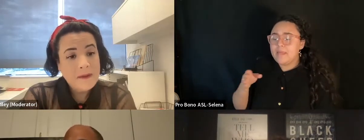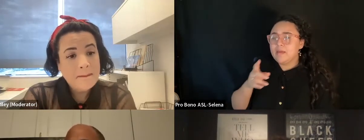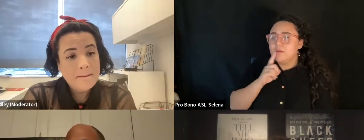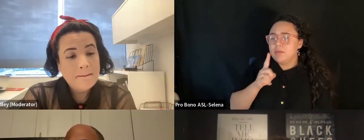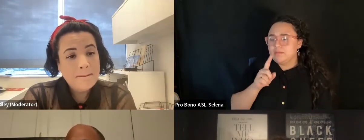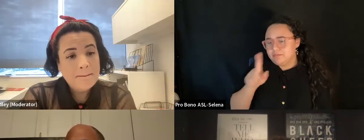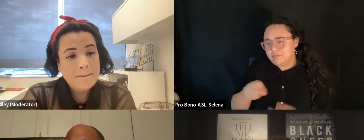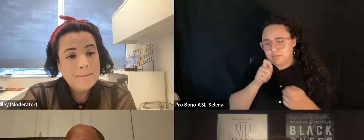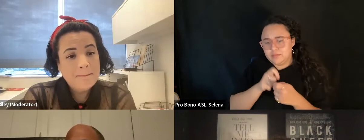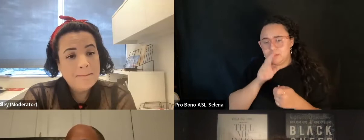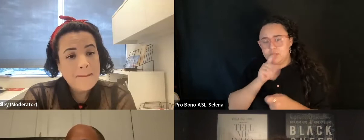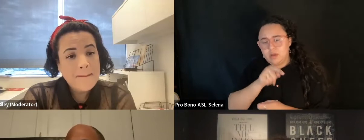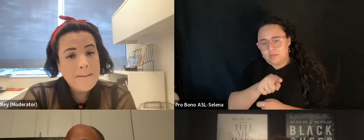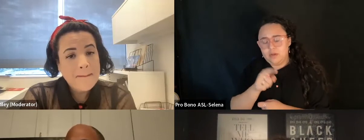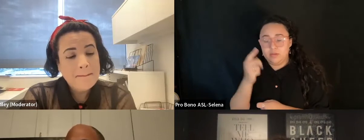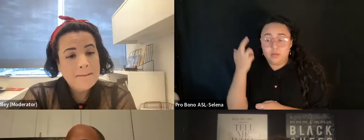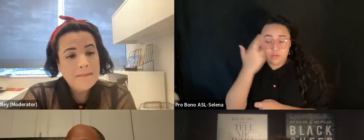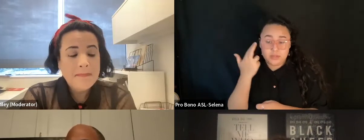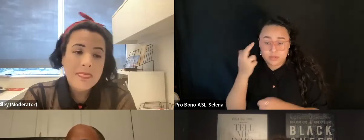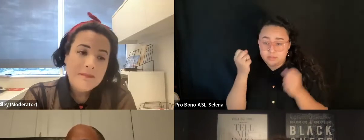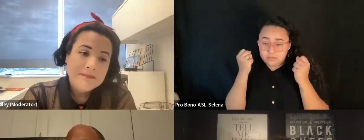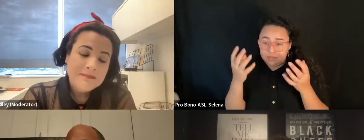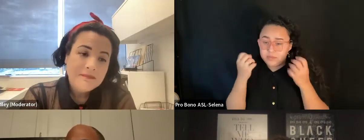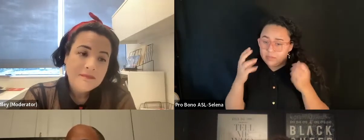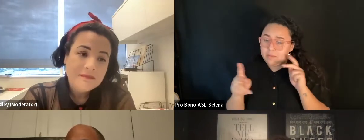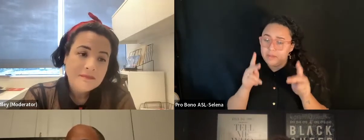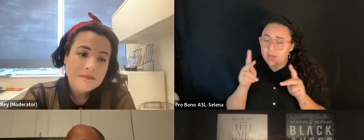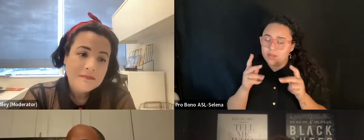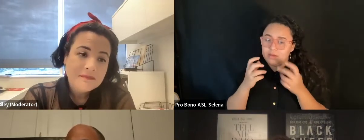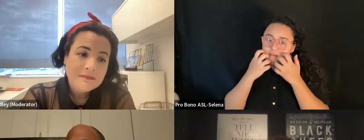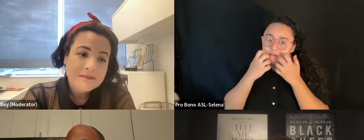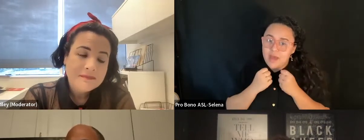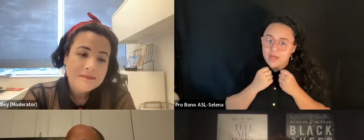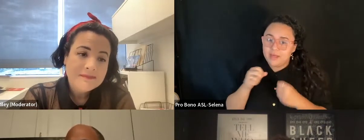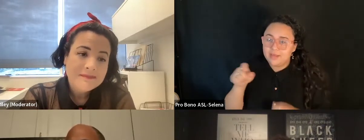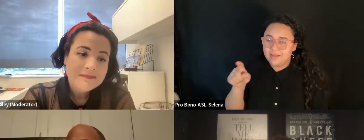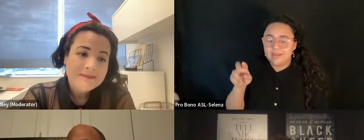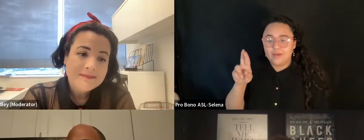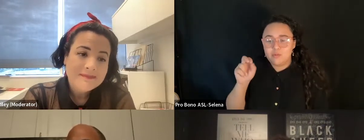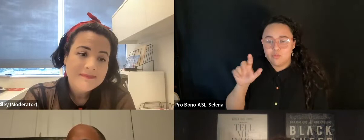people so value the Royal Family, right? Which is that if you think of the enormous change, say